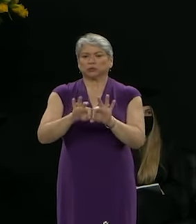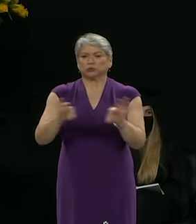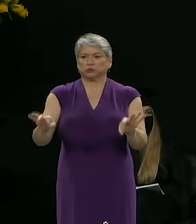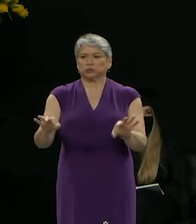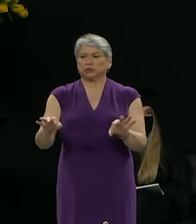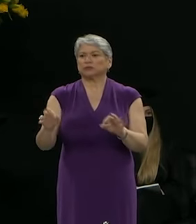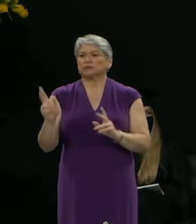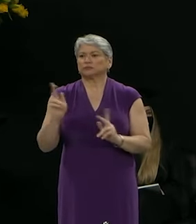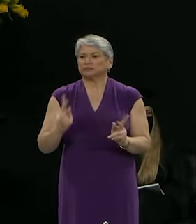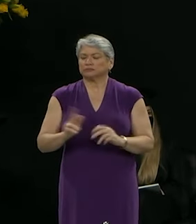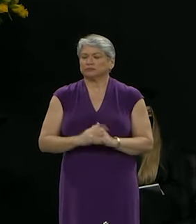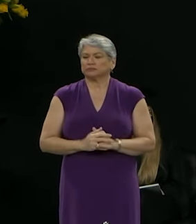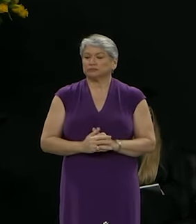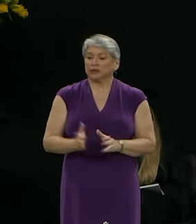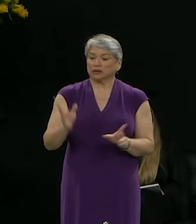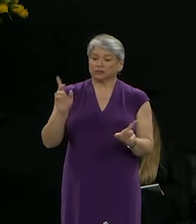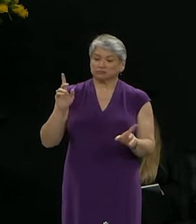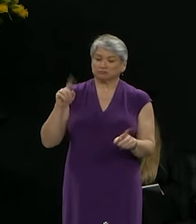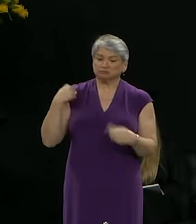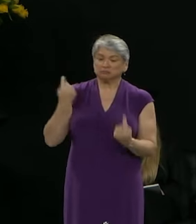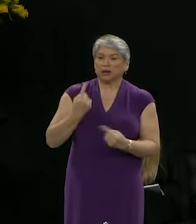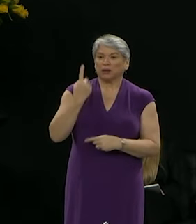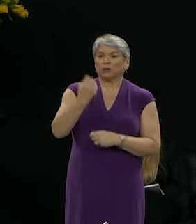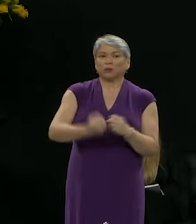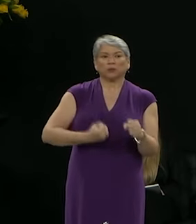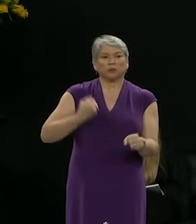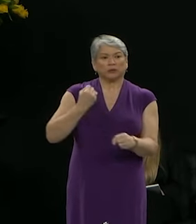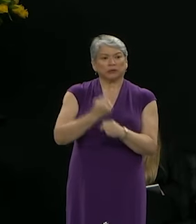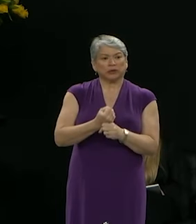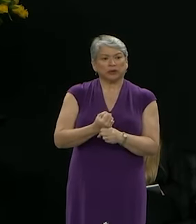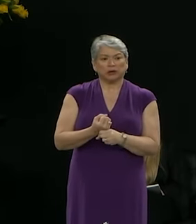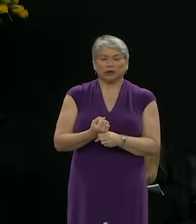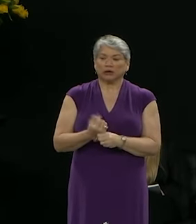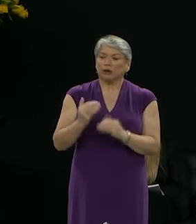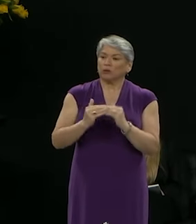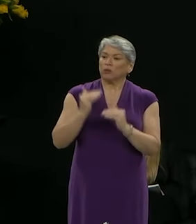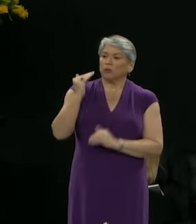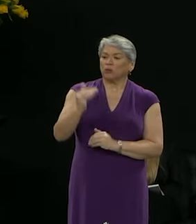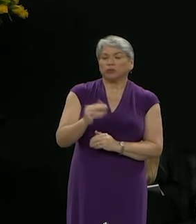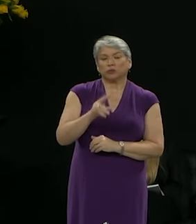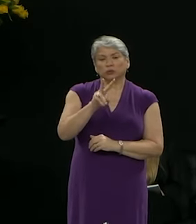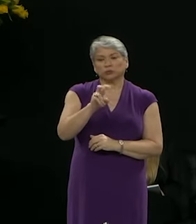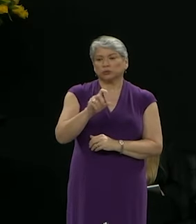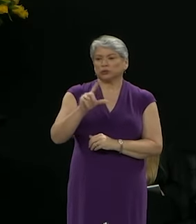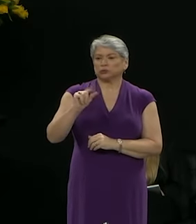In the past year, more than 220 doctoral students